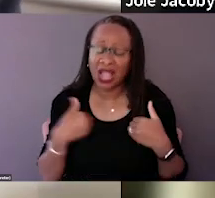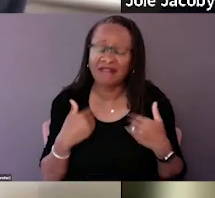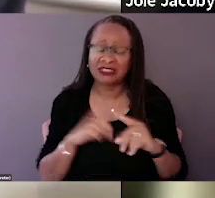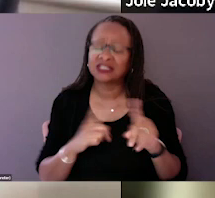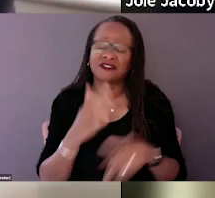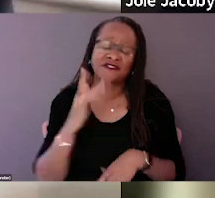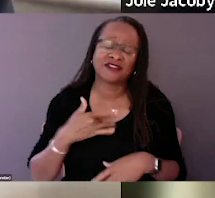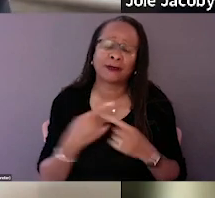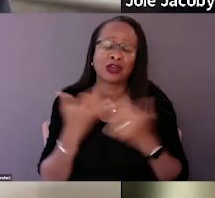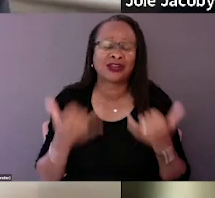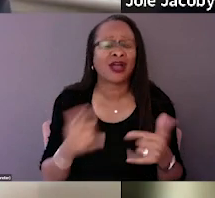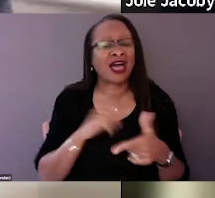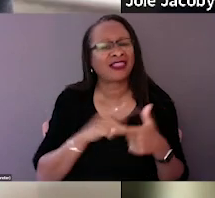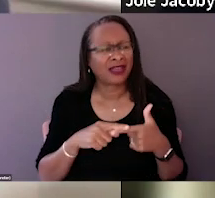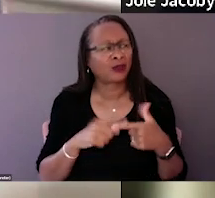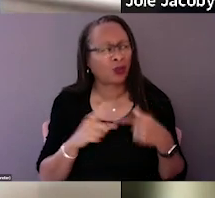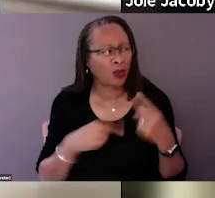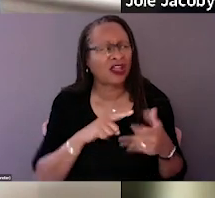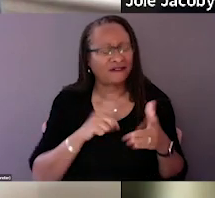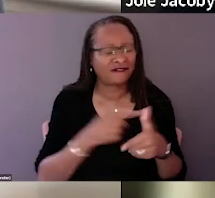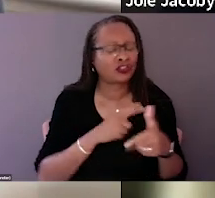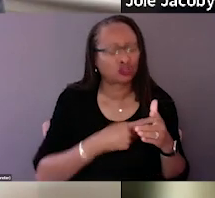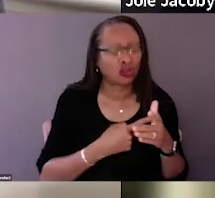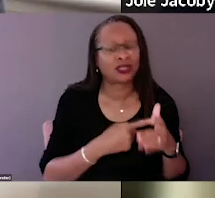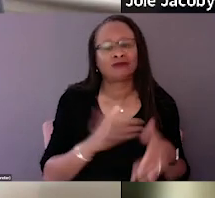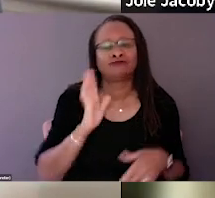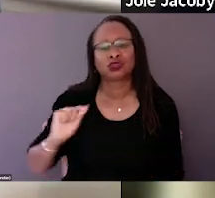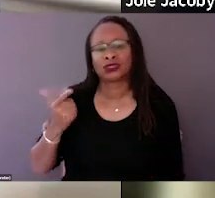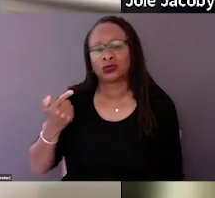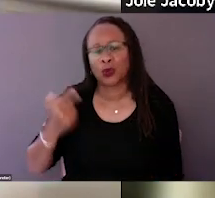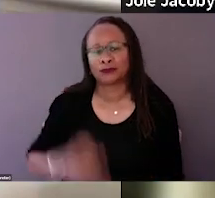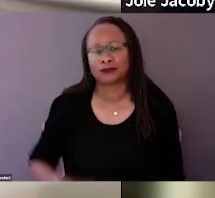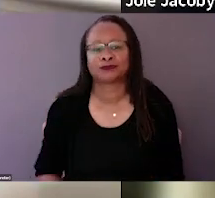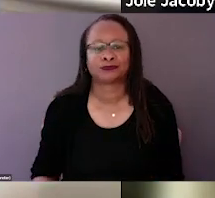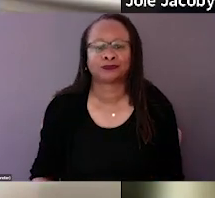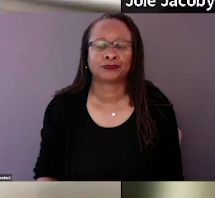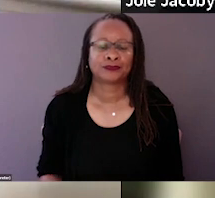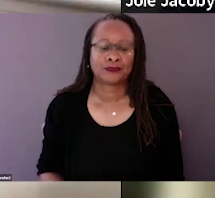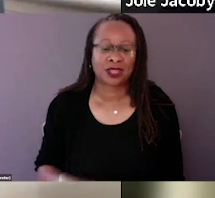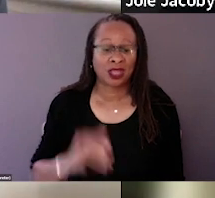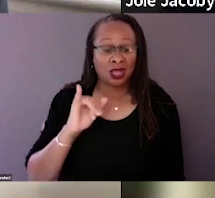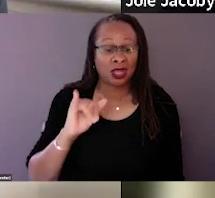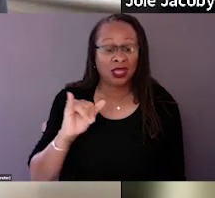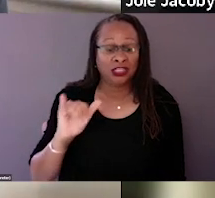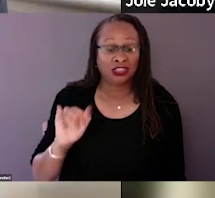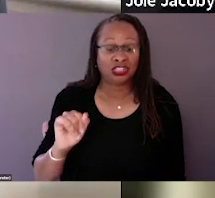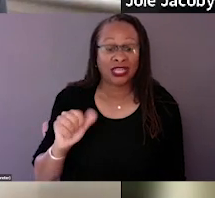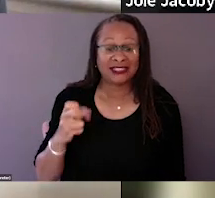than I had felt when I first signed on in 2021. Yeah, Joie or Jason, did you have different feelings